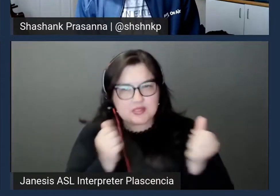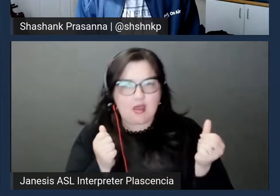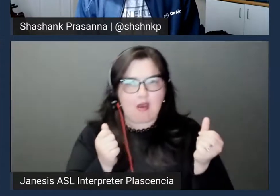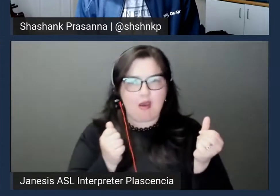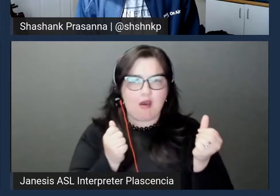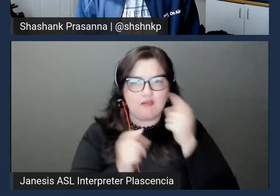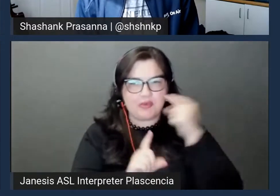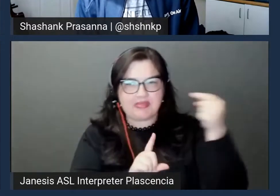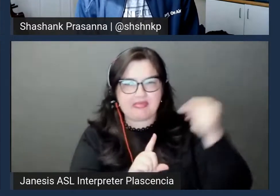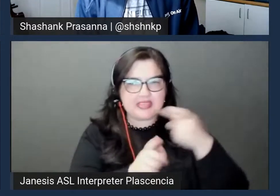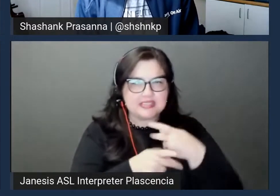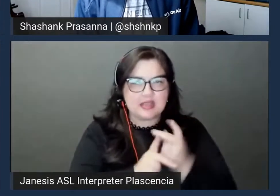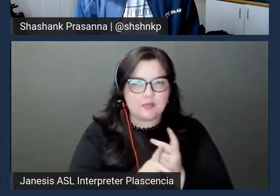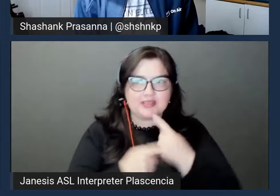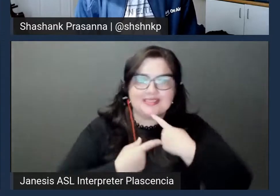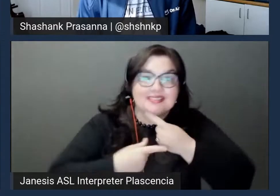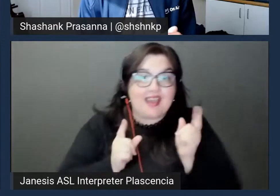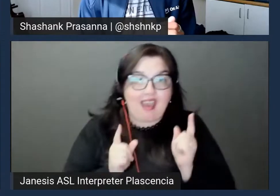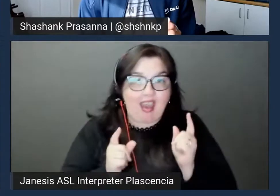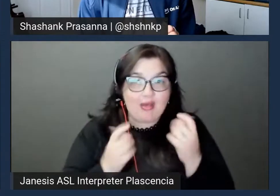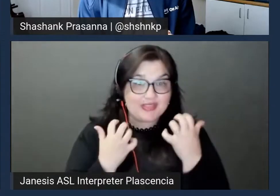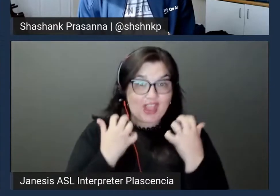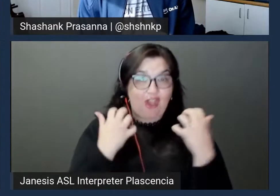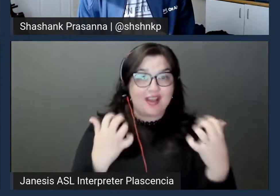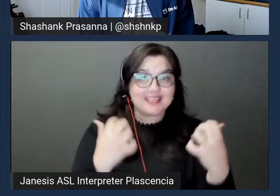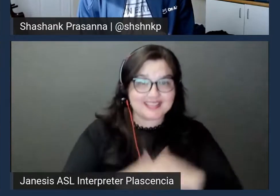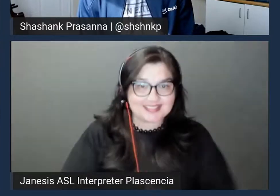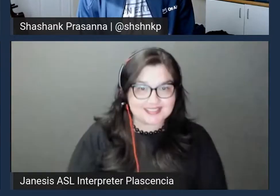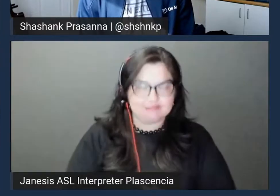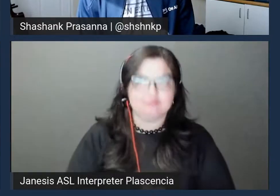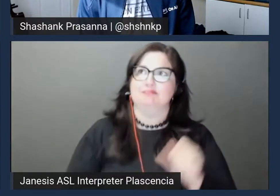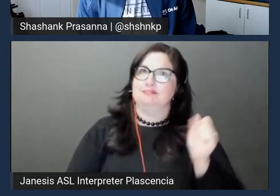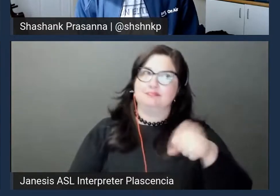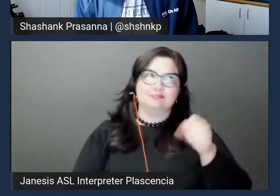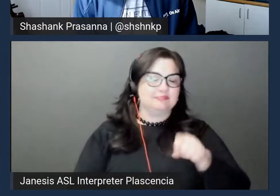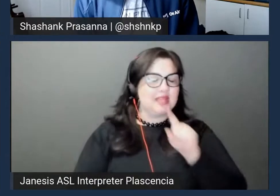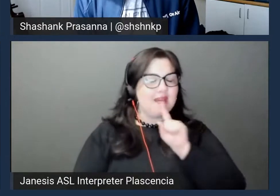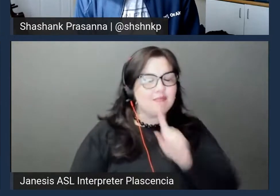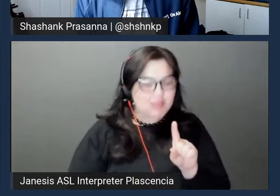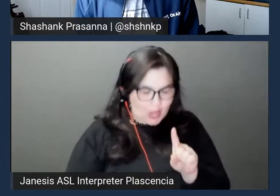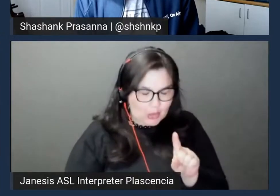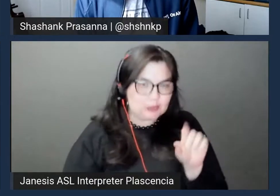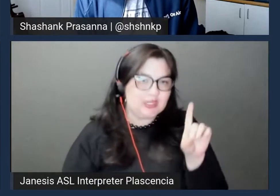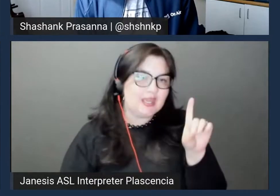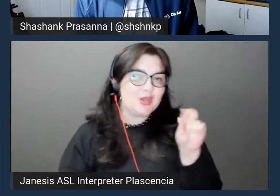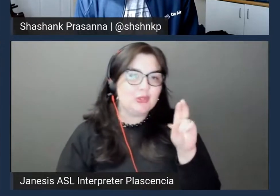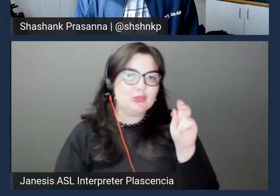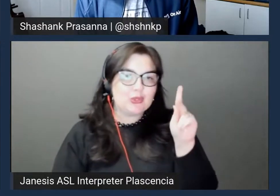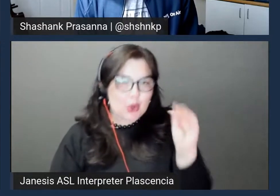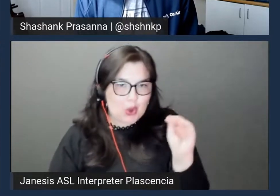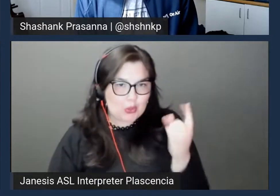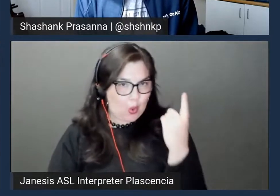Tell us, tell the audience. Yeah, absolutely. Darko one of the things that we have seen over